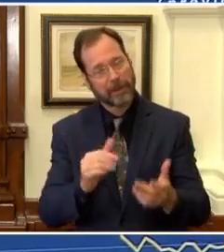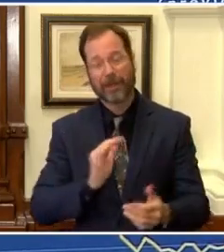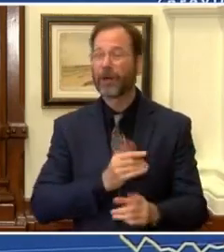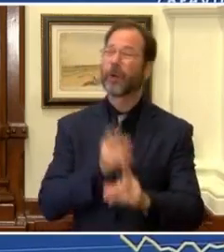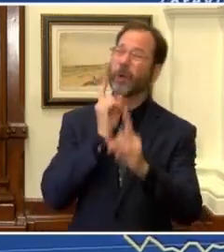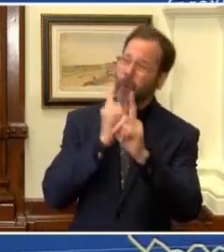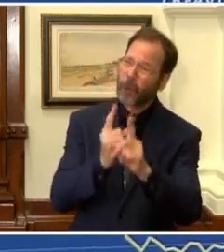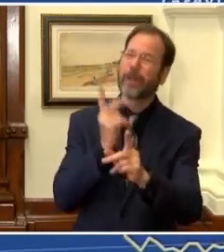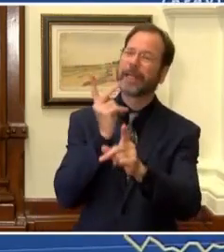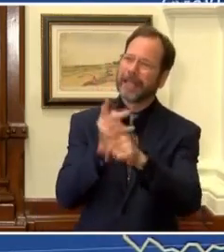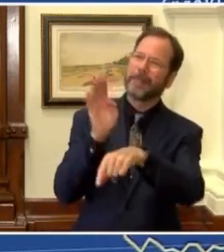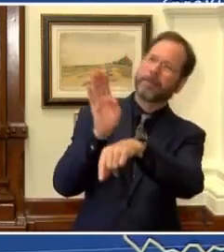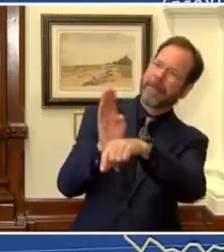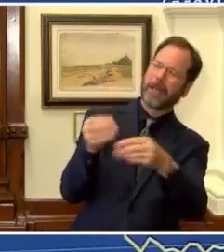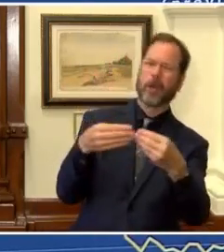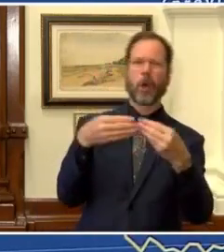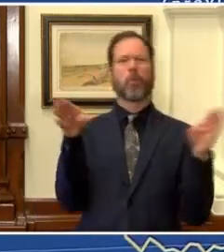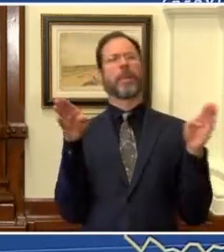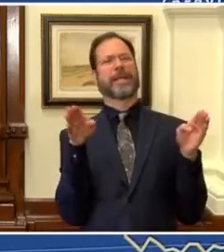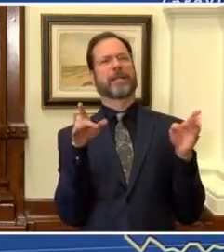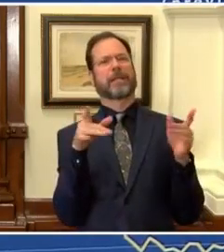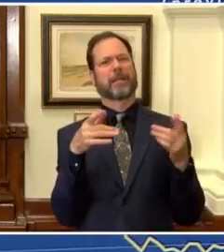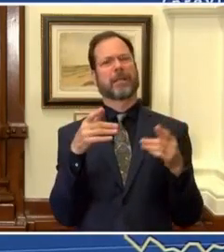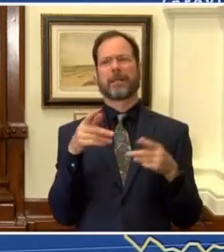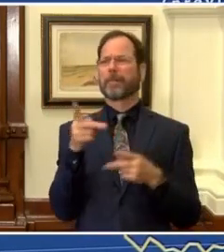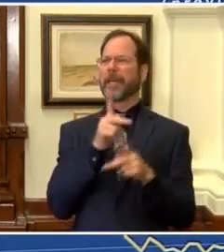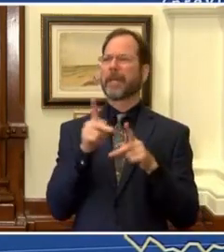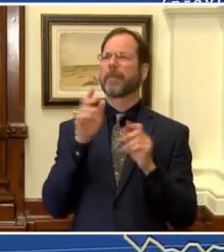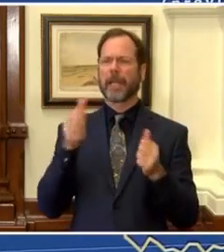UTILIZATION OF MASKS BECAUSE IT ENSURED HE WOULD BE ABLE TO KEEP HIS BUSINESS OPEN.